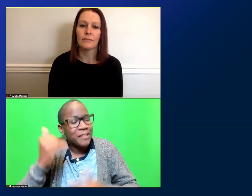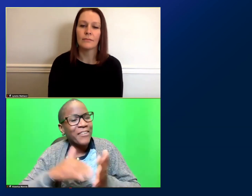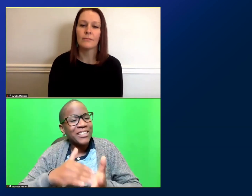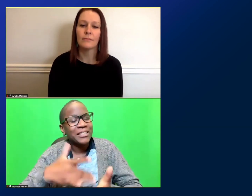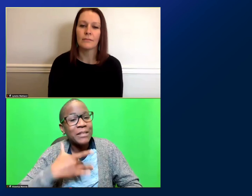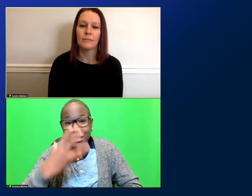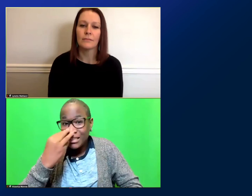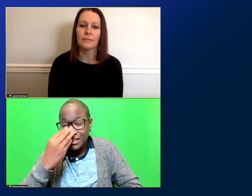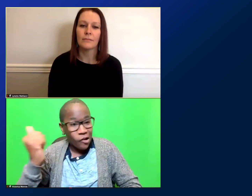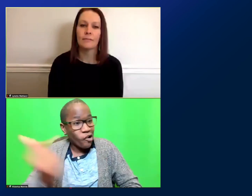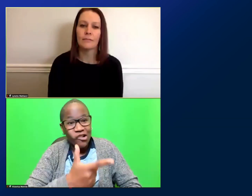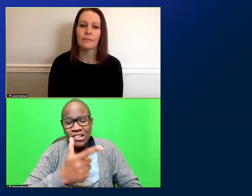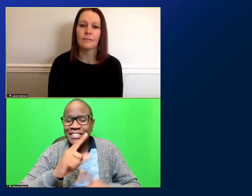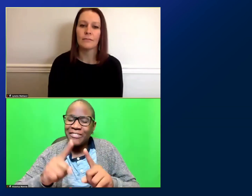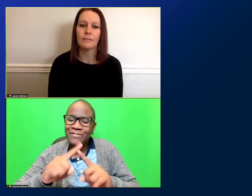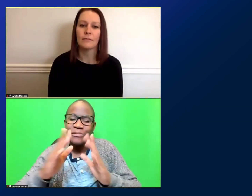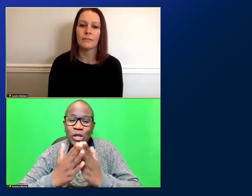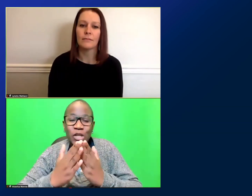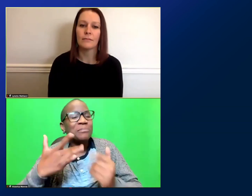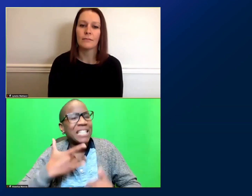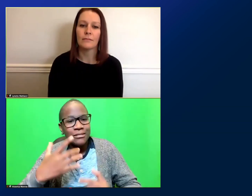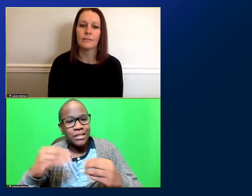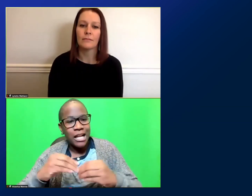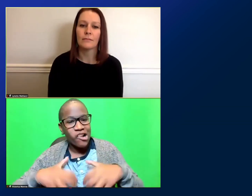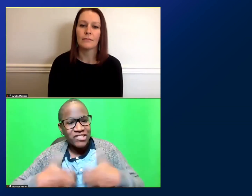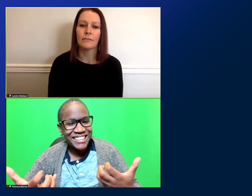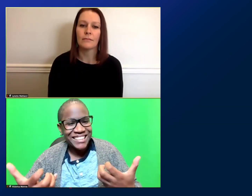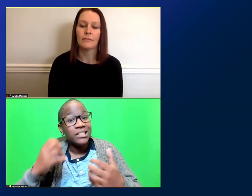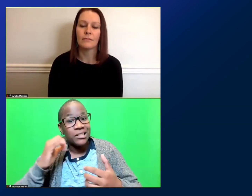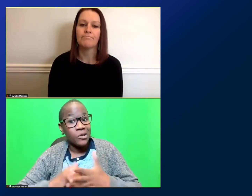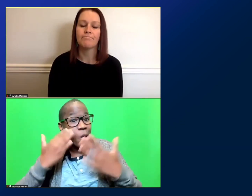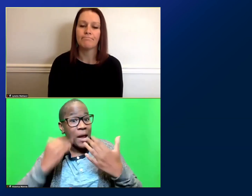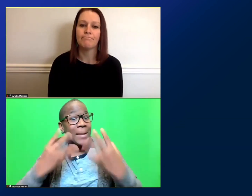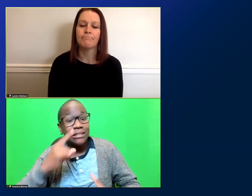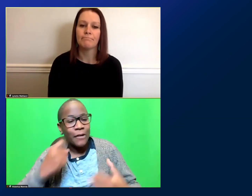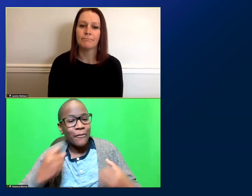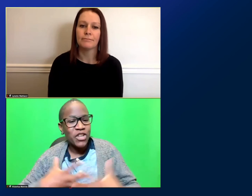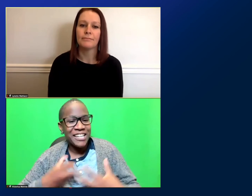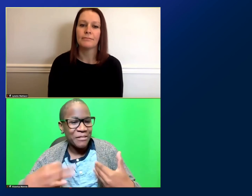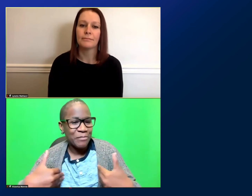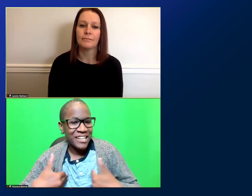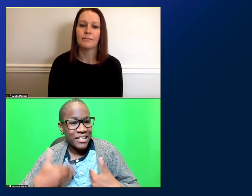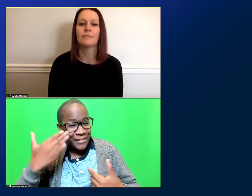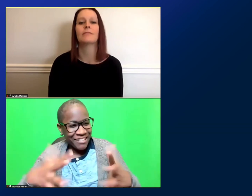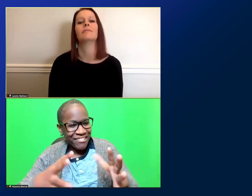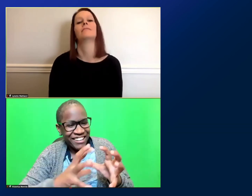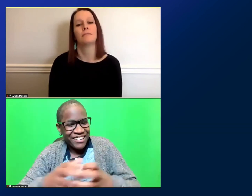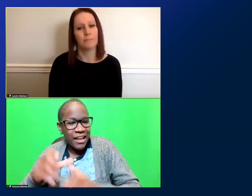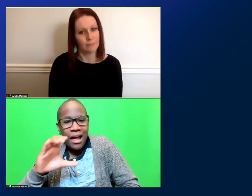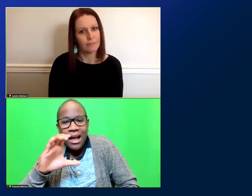and so you can take different books and um and talk about these things you know there are some